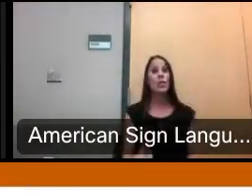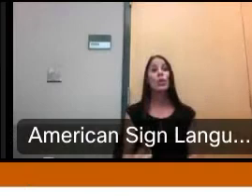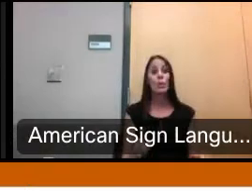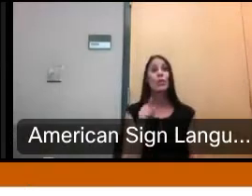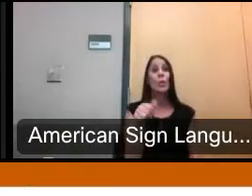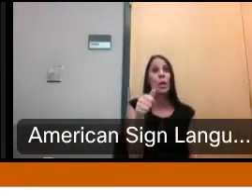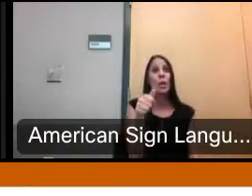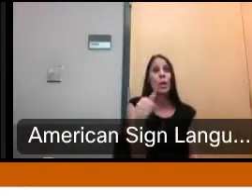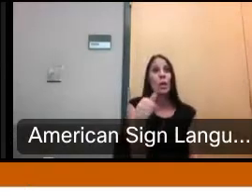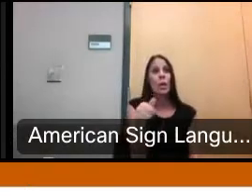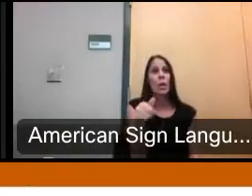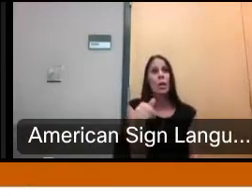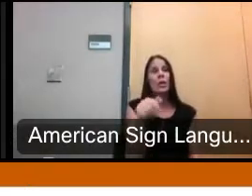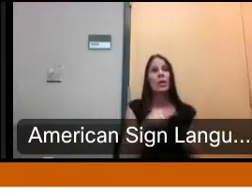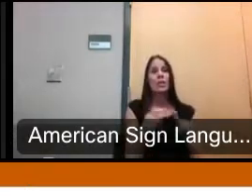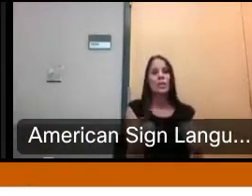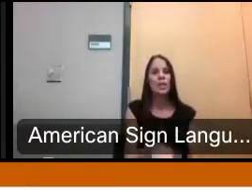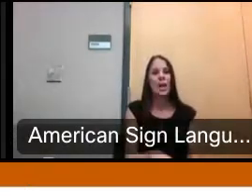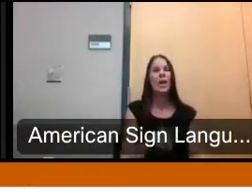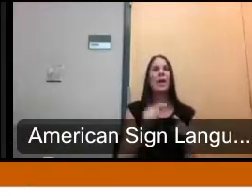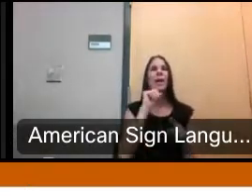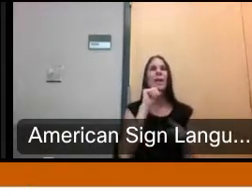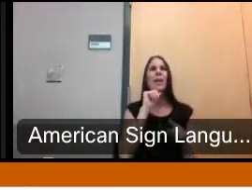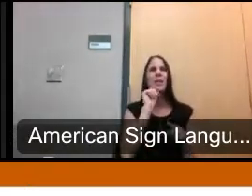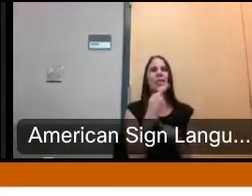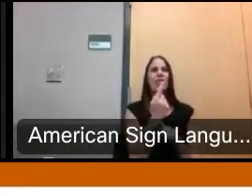not just the right message. It's the right timing for the right message.